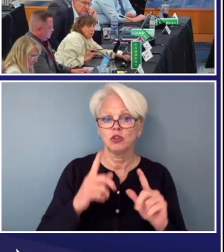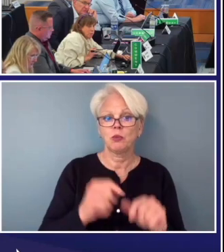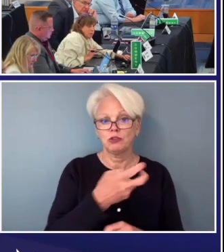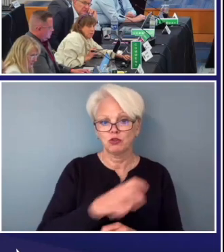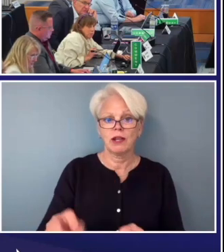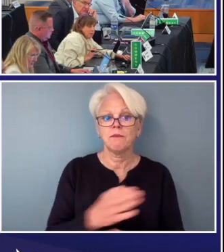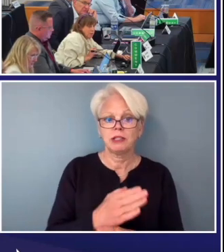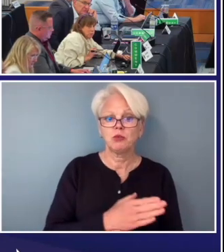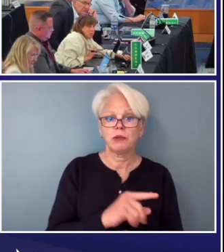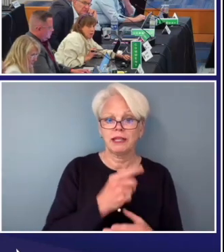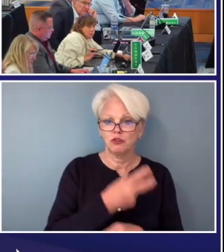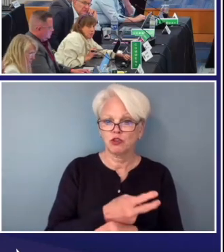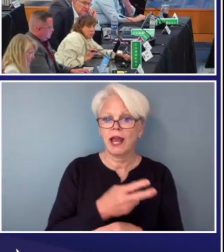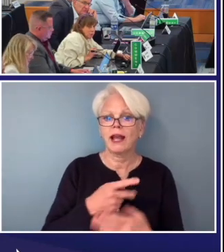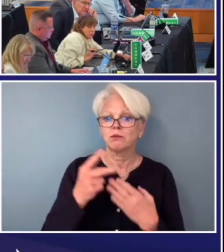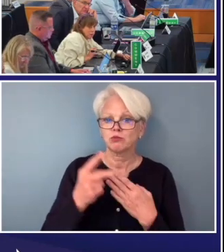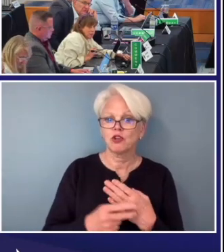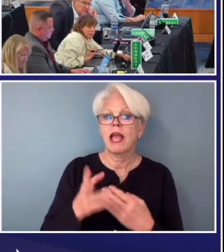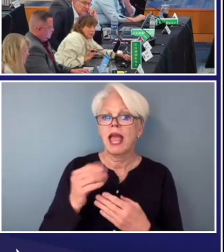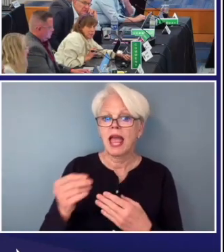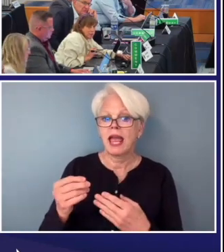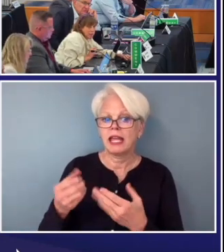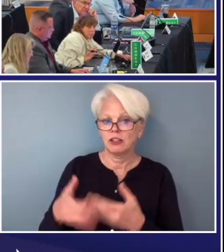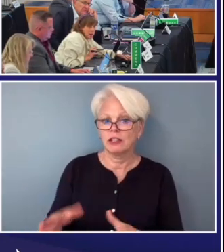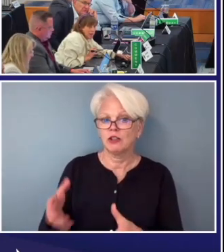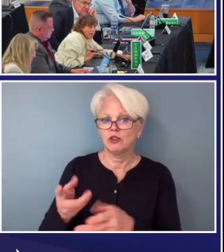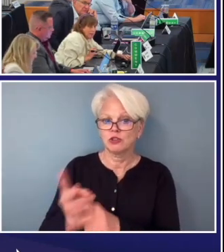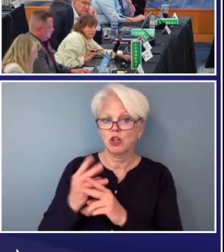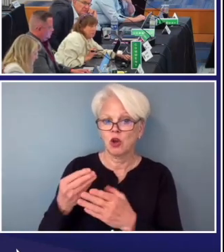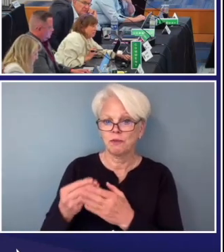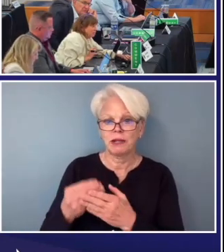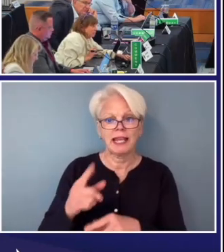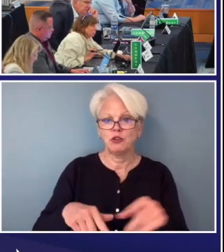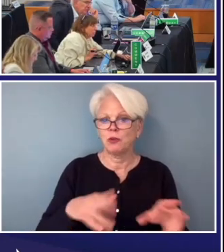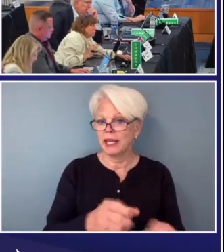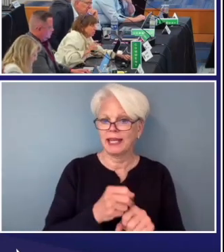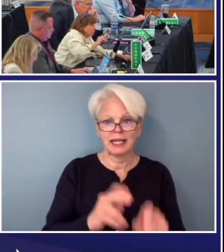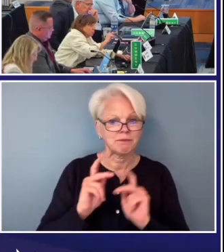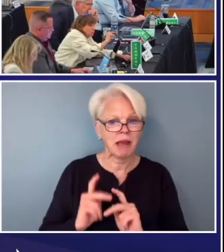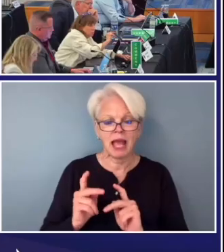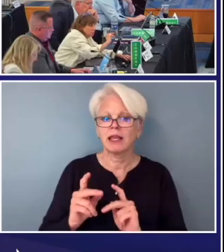programs and there's a loss of loan money and you can't get it back and it's a pretty severe limit that's